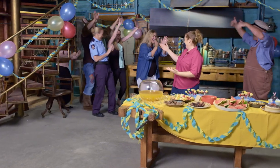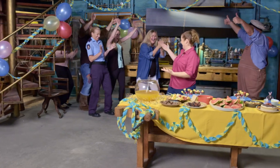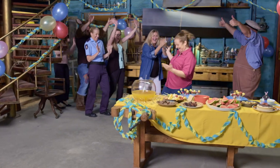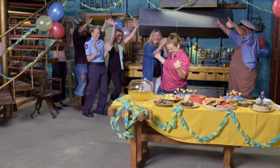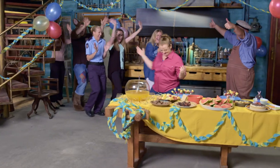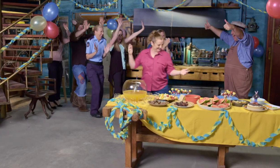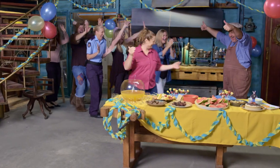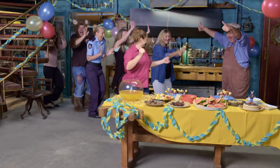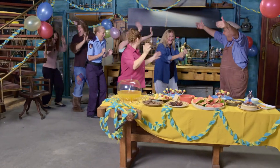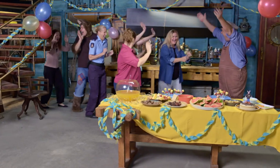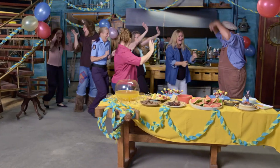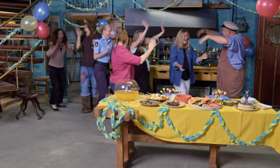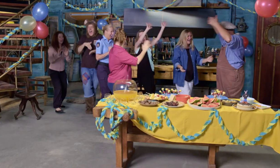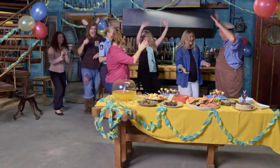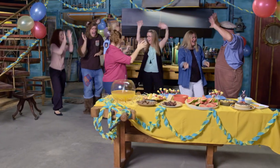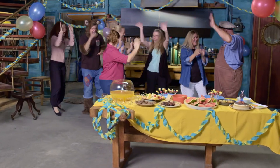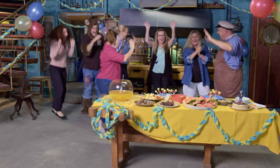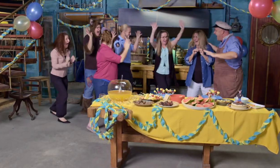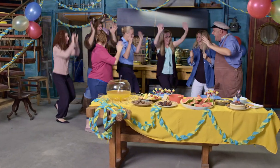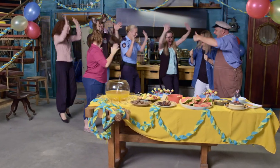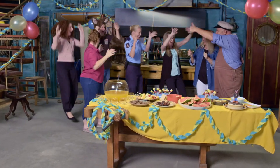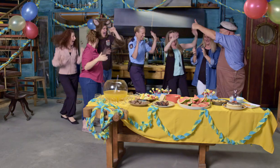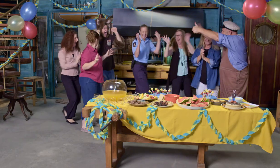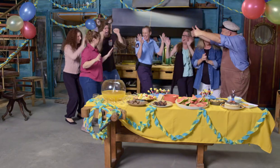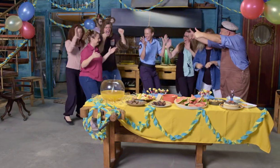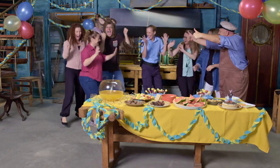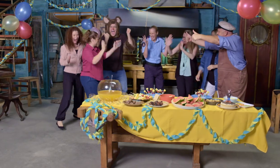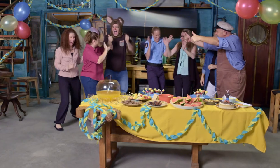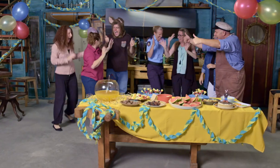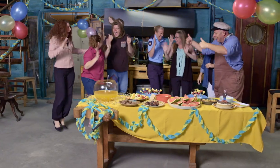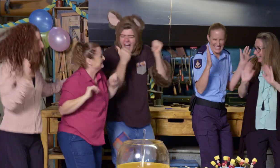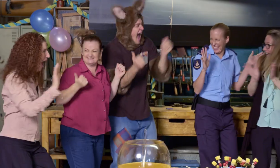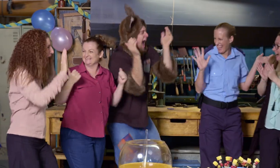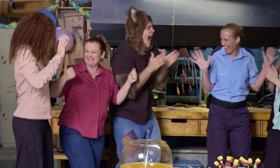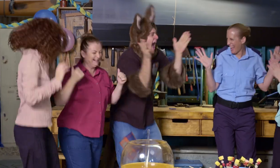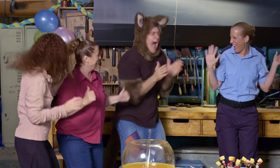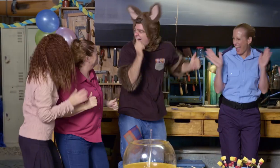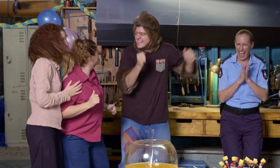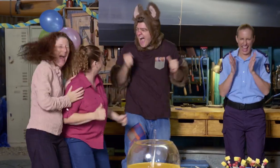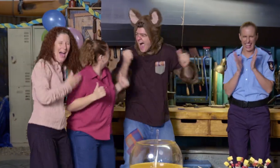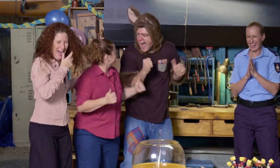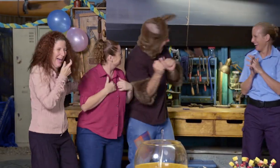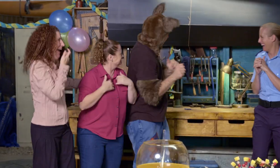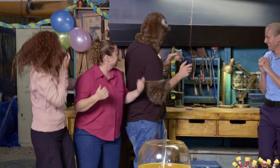Surprise! Hooray! Yay! Hello!